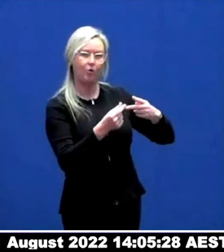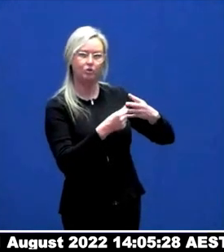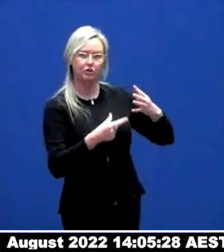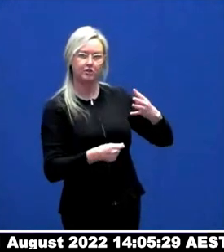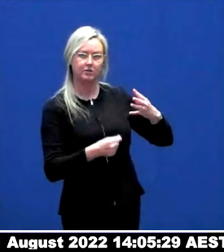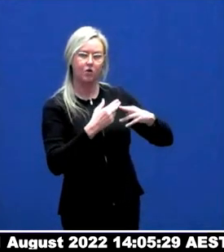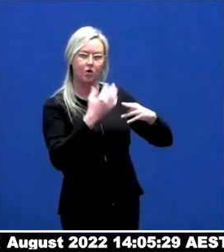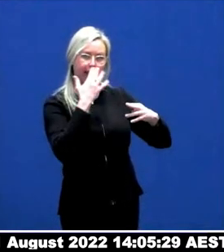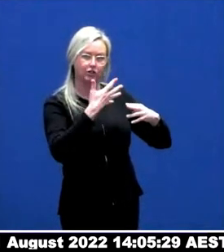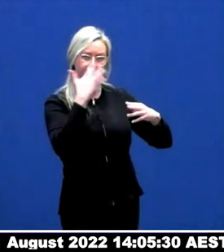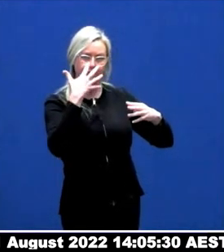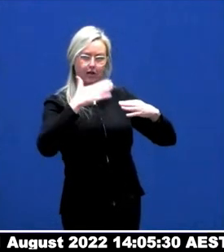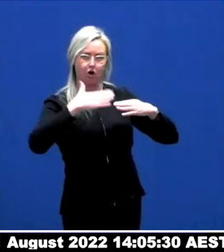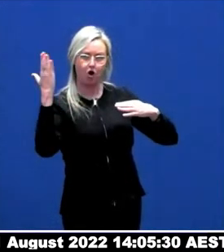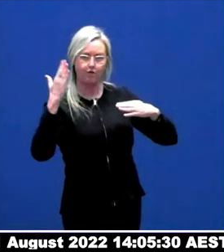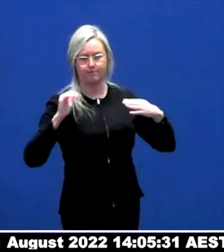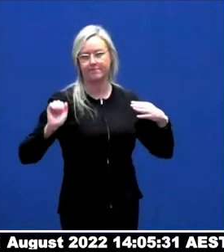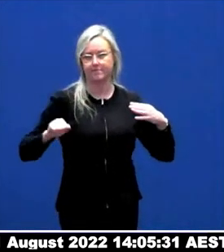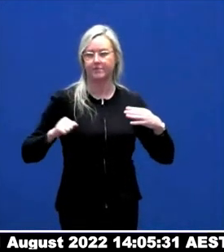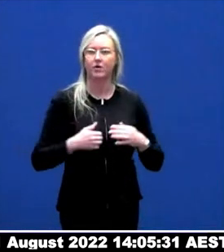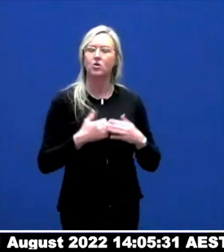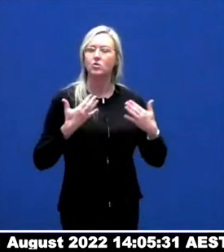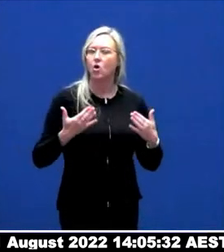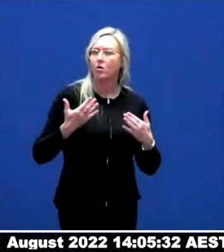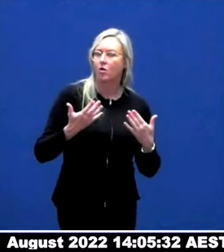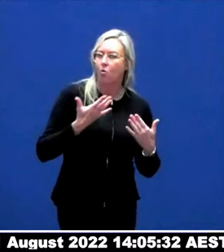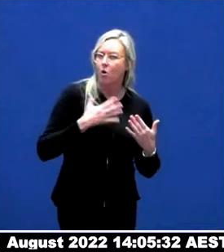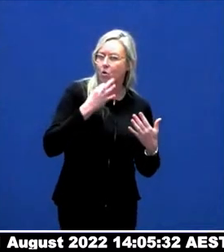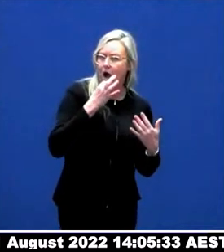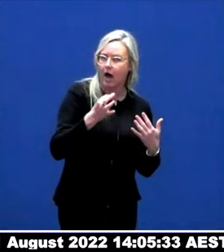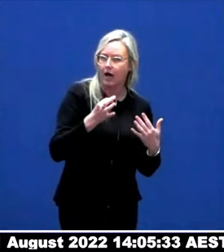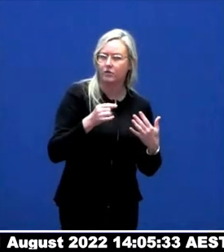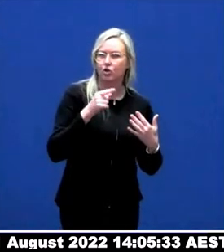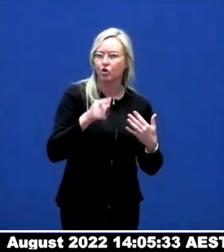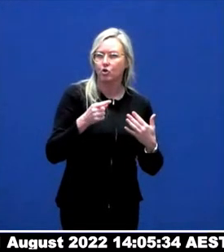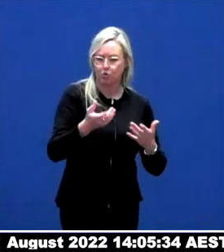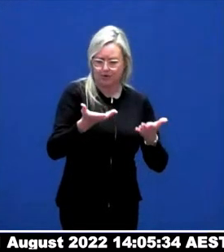Are we correct to understand that the numbers you've given us in paragraph 29